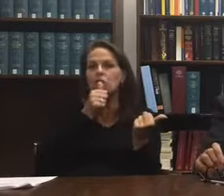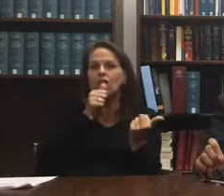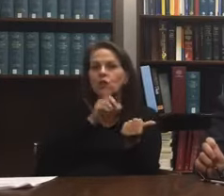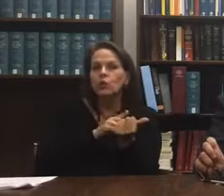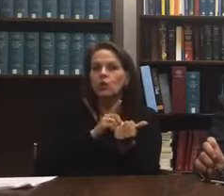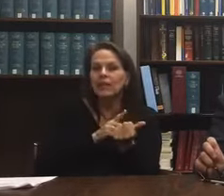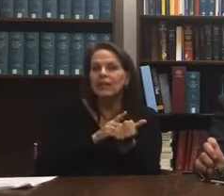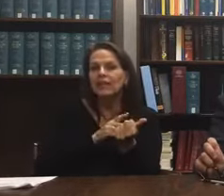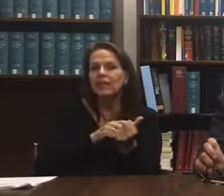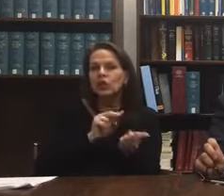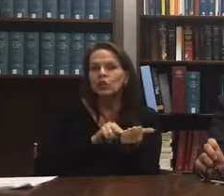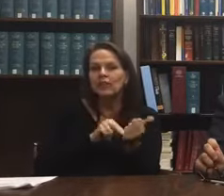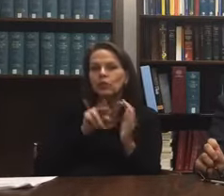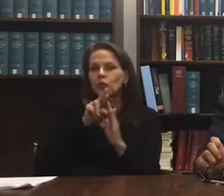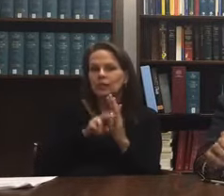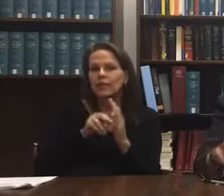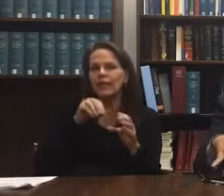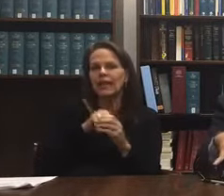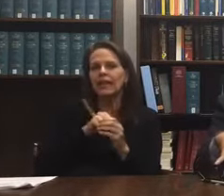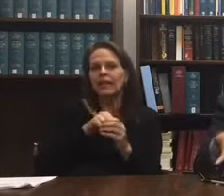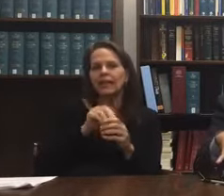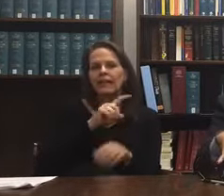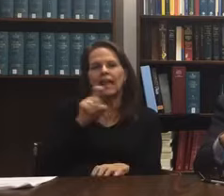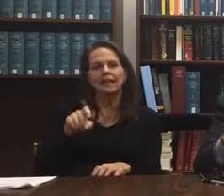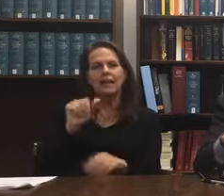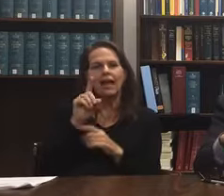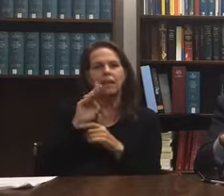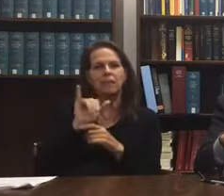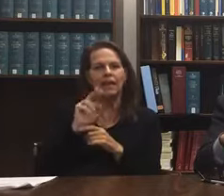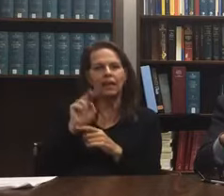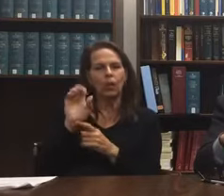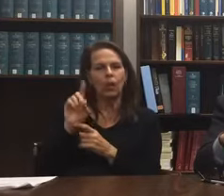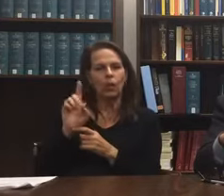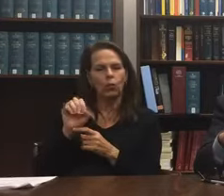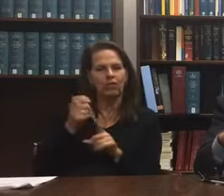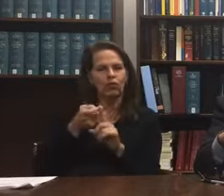that are in the Texas Administrative Code were came from a lawsuit called